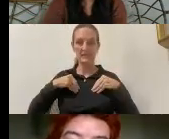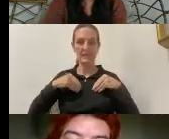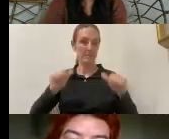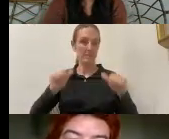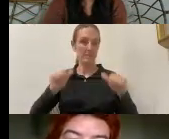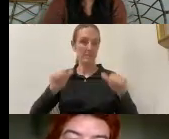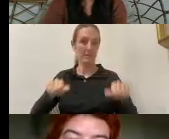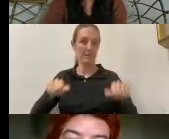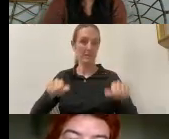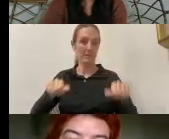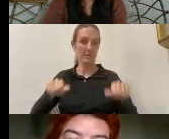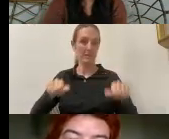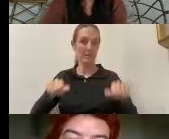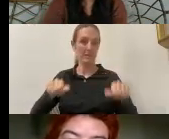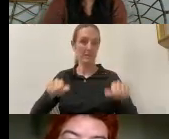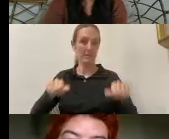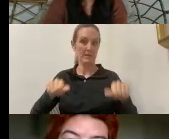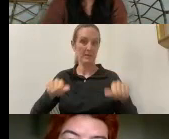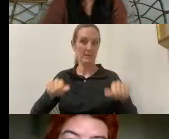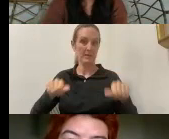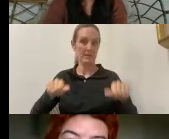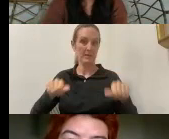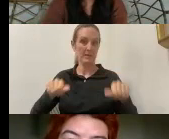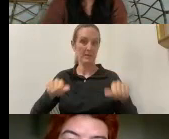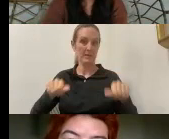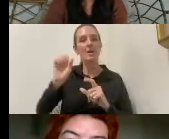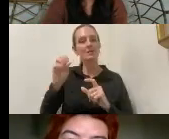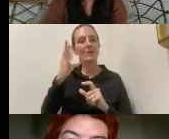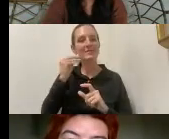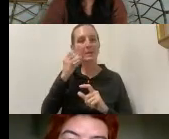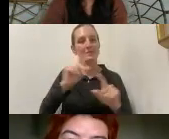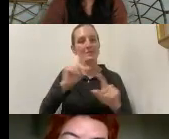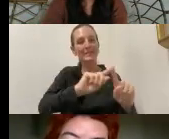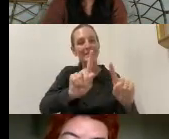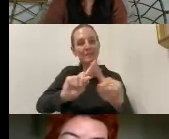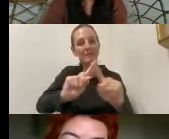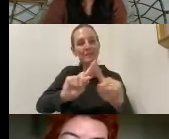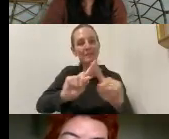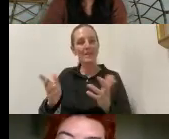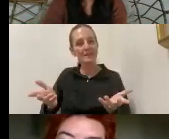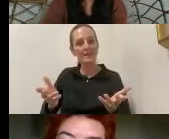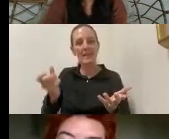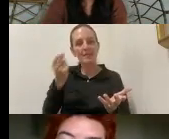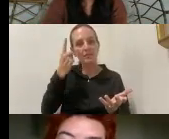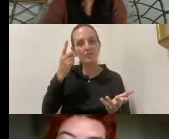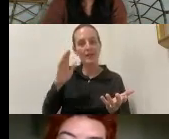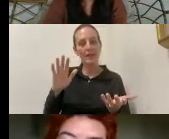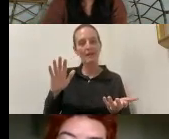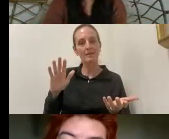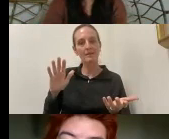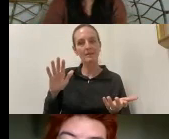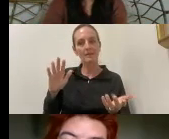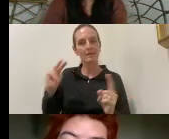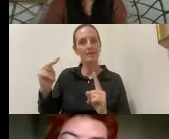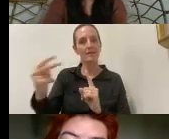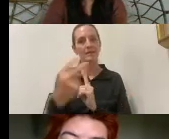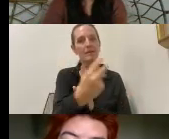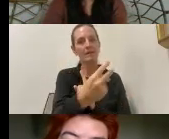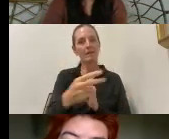So to experience those things, and understanding, getting a better example on what to be grateful